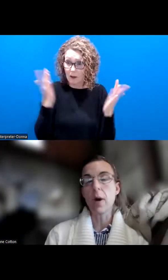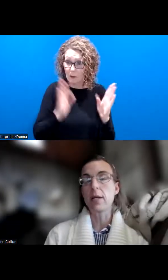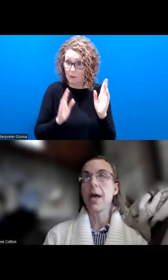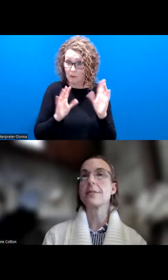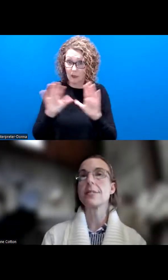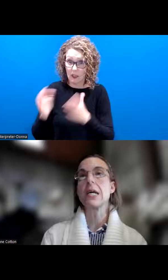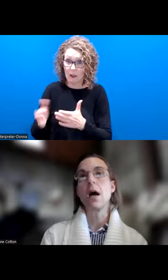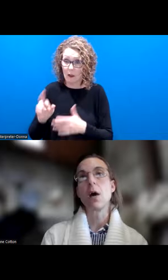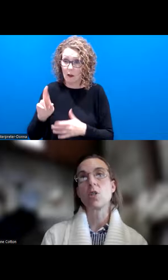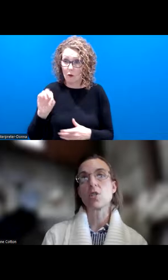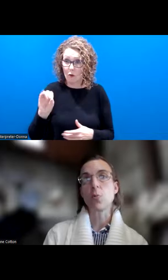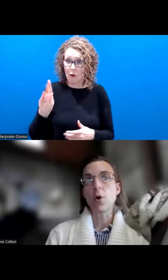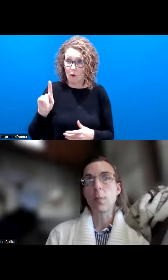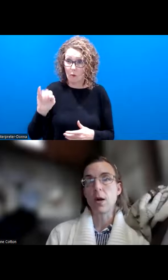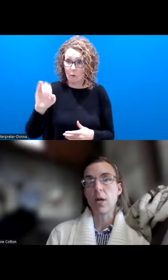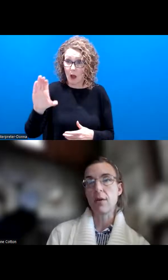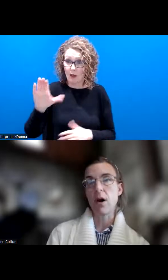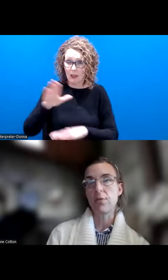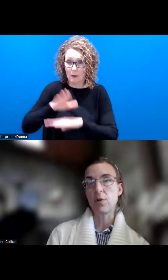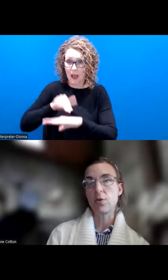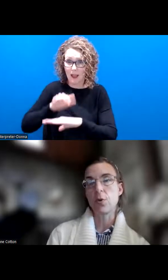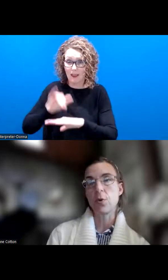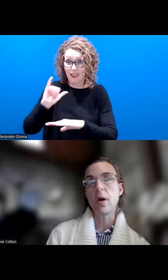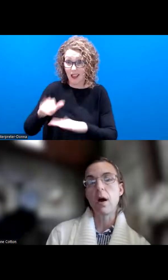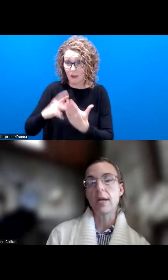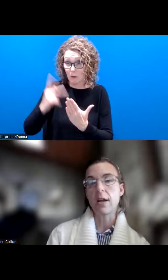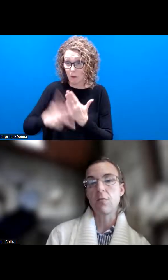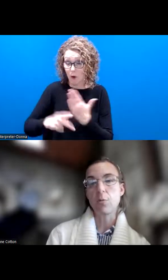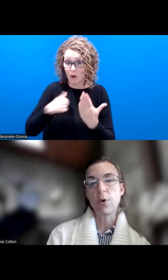vice versa. Most importantly, for those who may not qualify